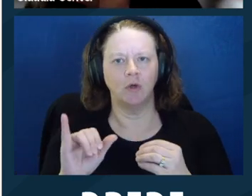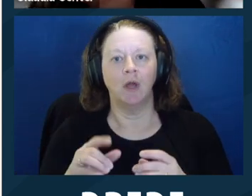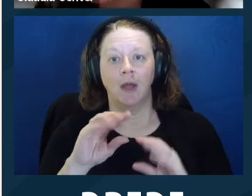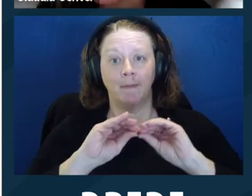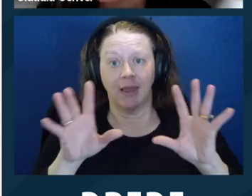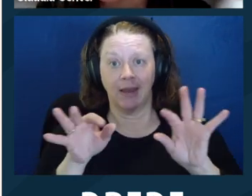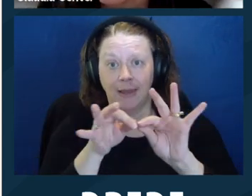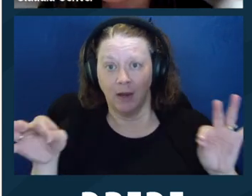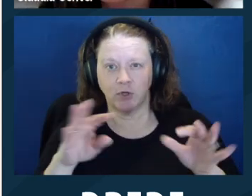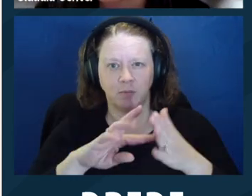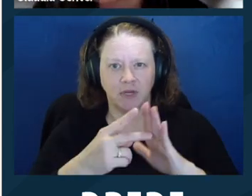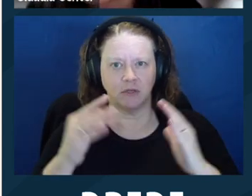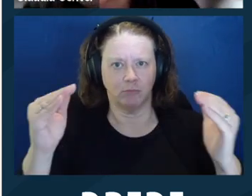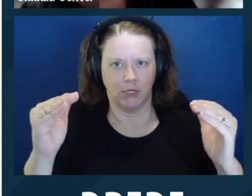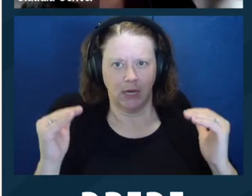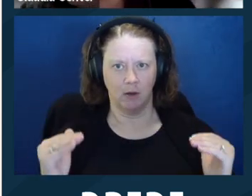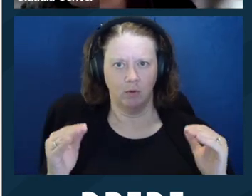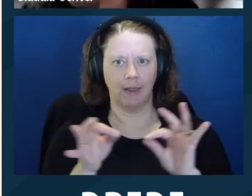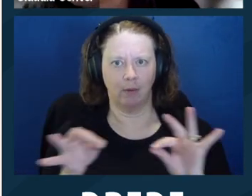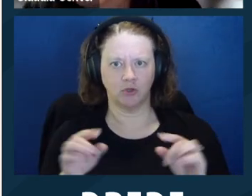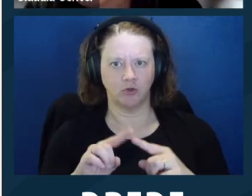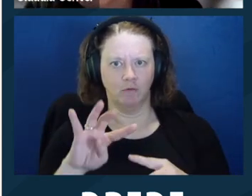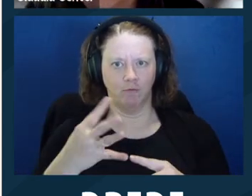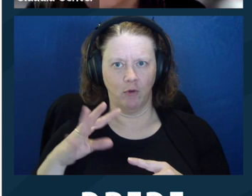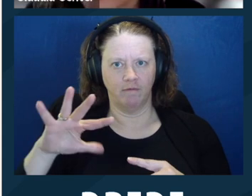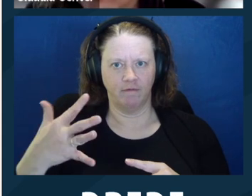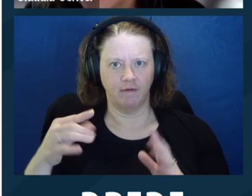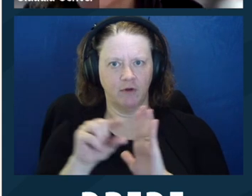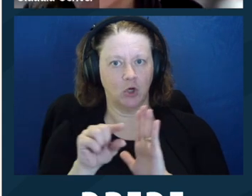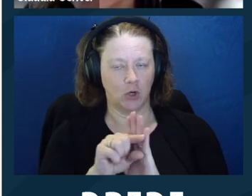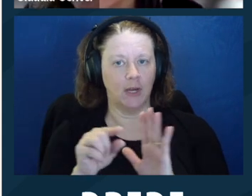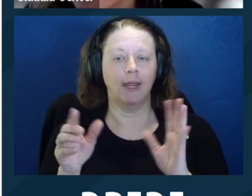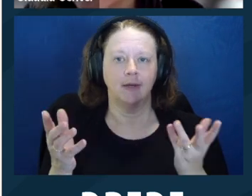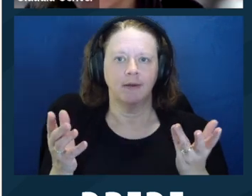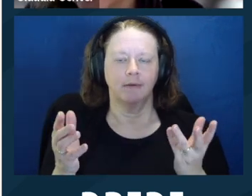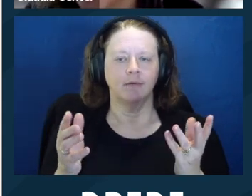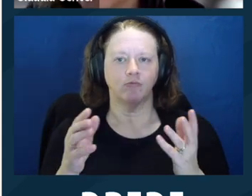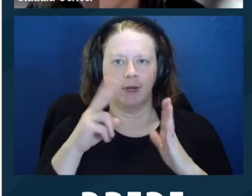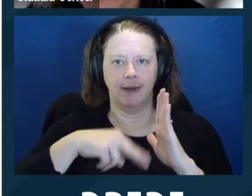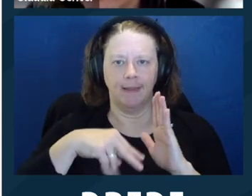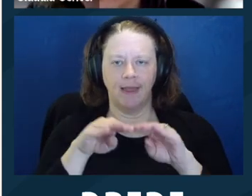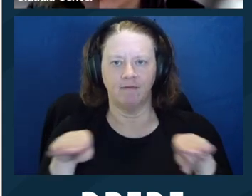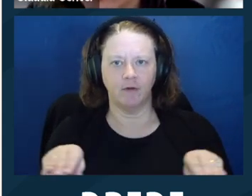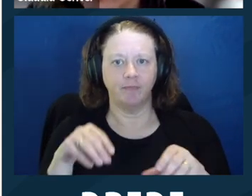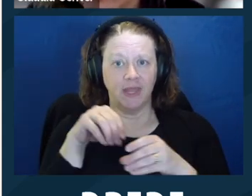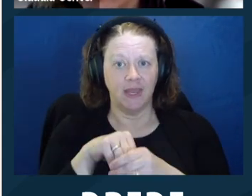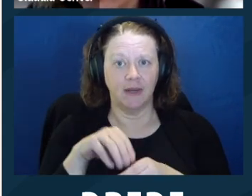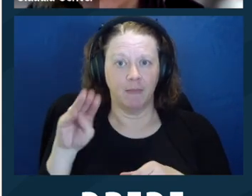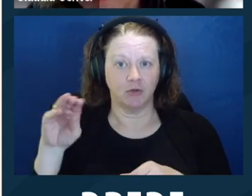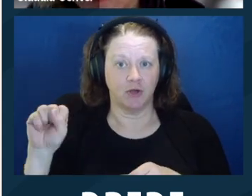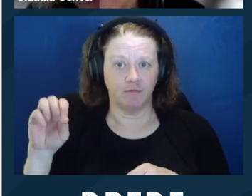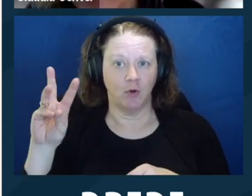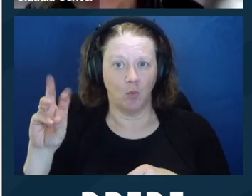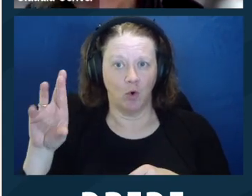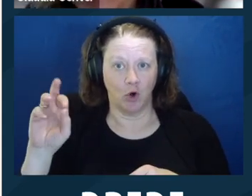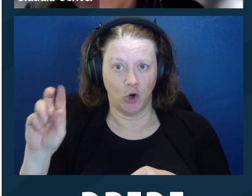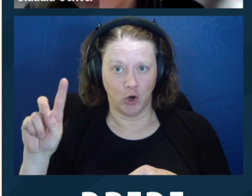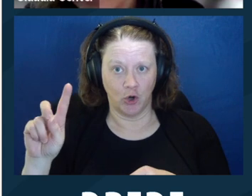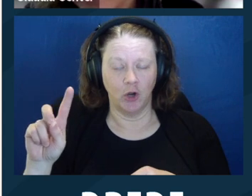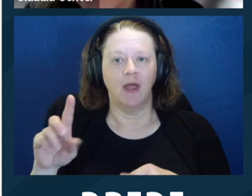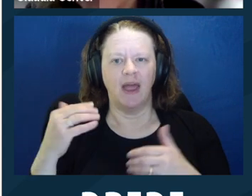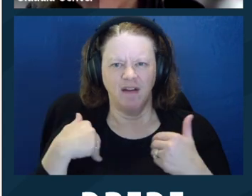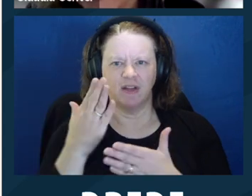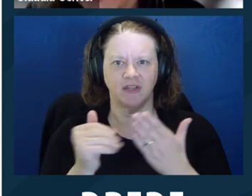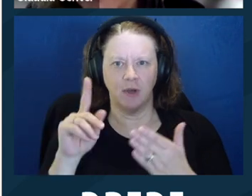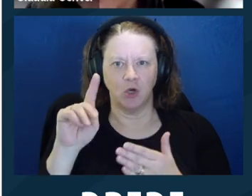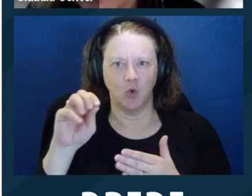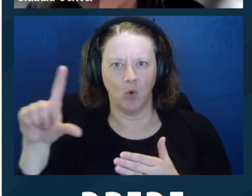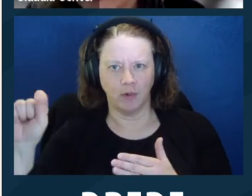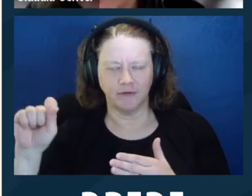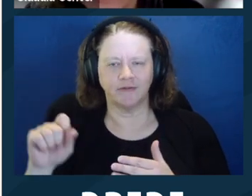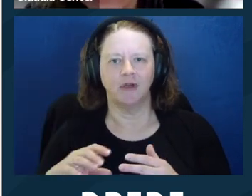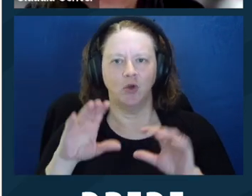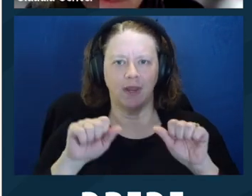program for testing the reading level of your document. And it can be really interesting